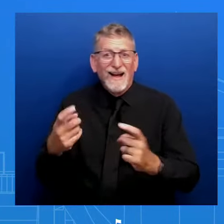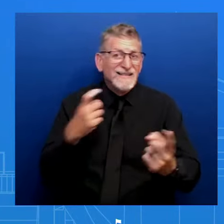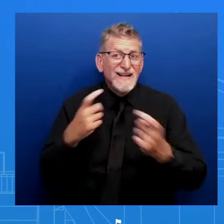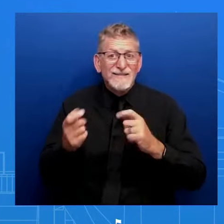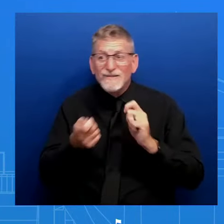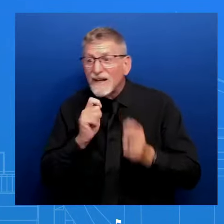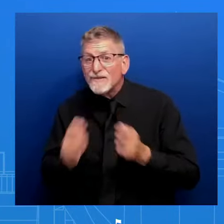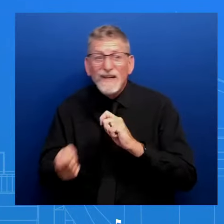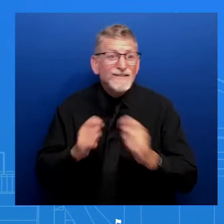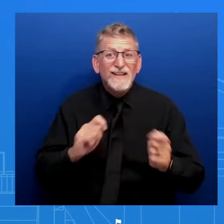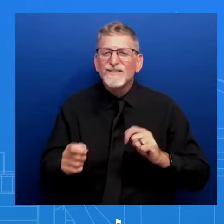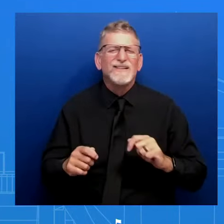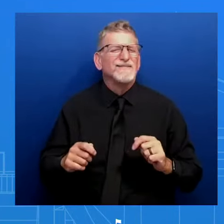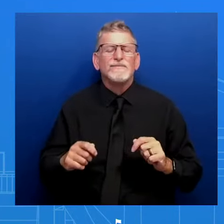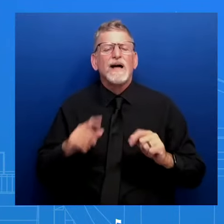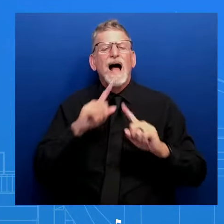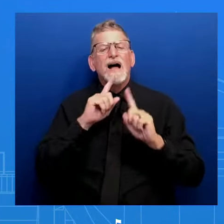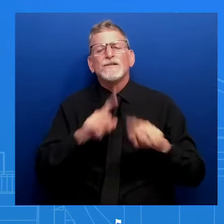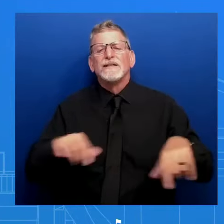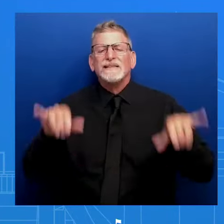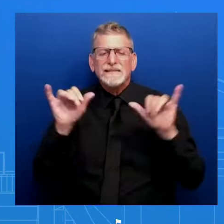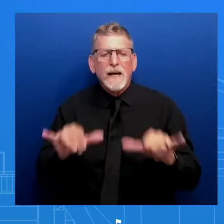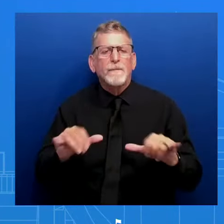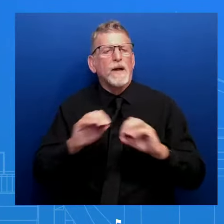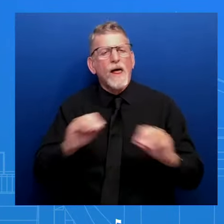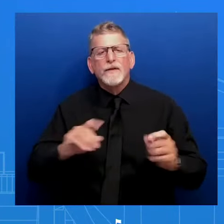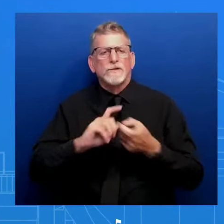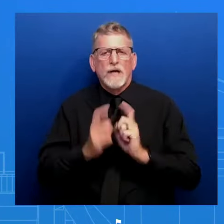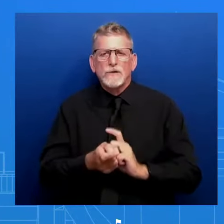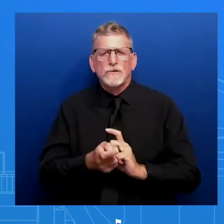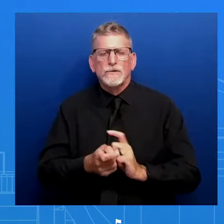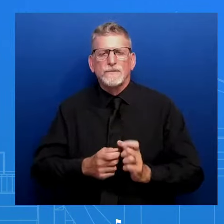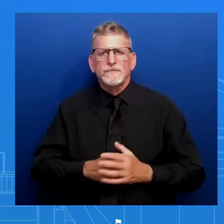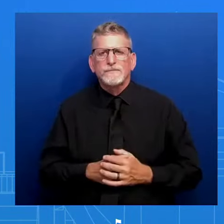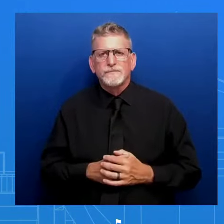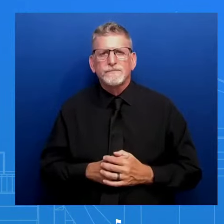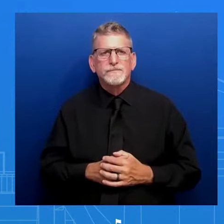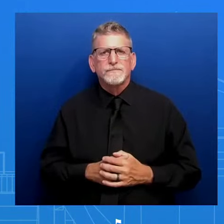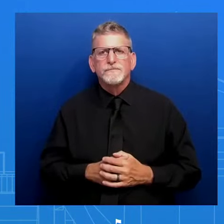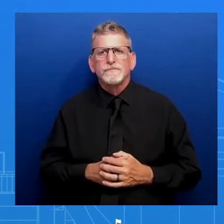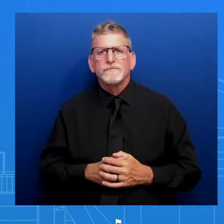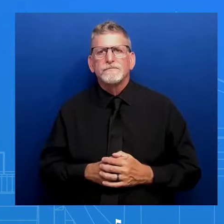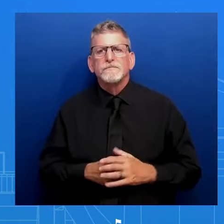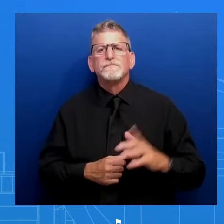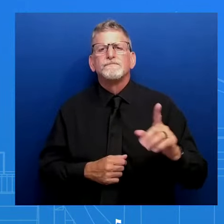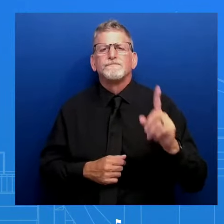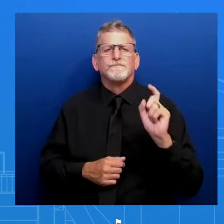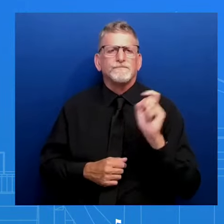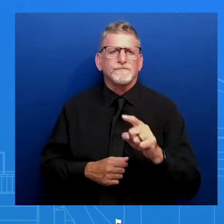The Press: Yeah, the only reason I ask is because the White House and the -- the President's circle -- you know,